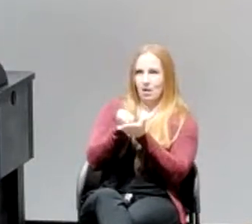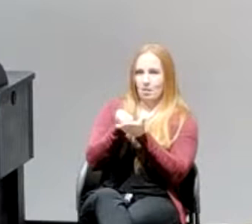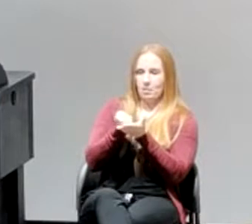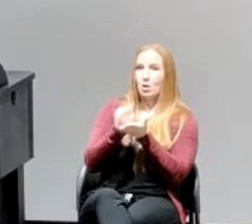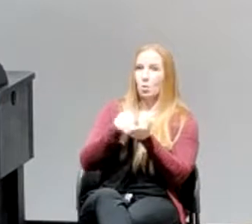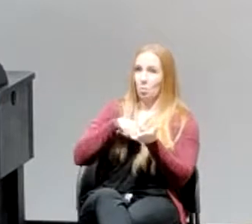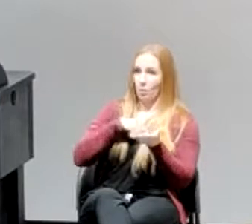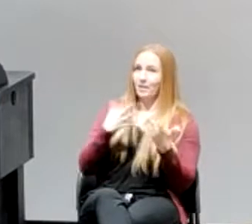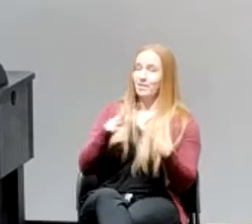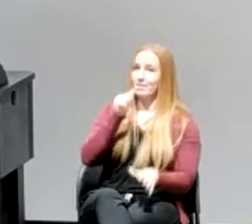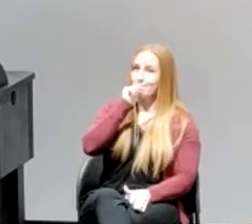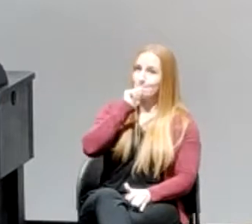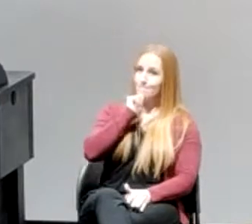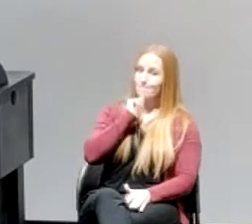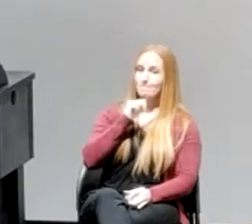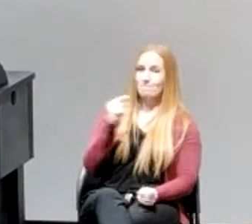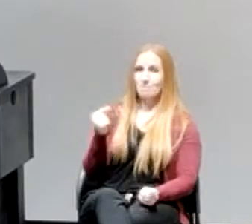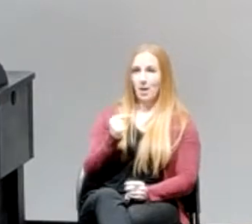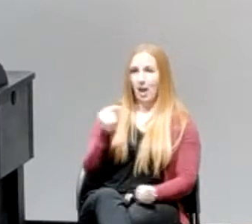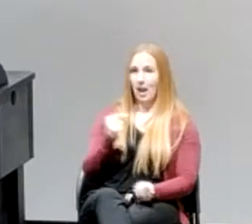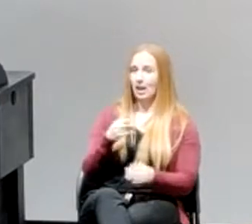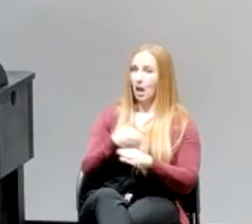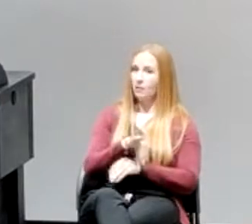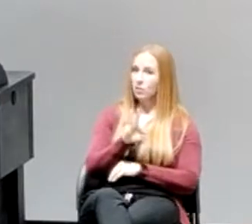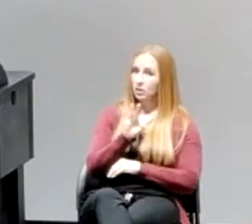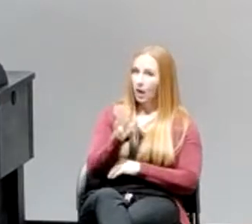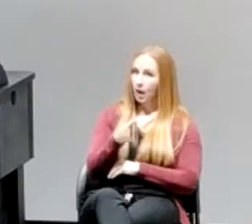It's been true of me in my own life and nothing gets my attention like pain.